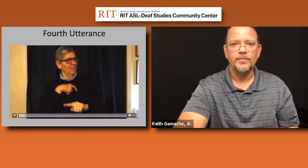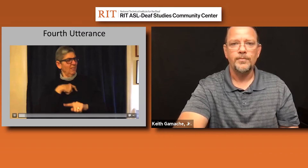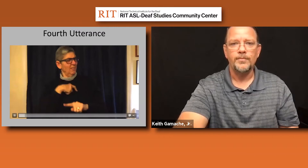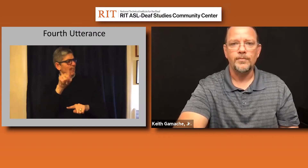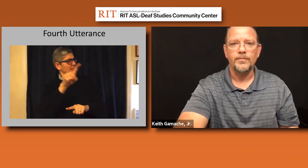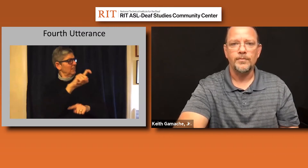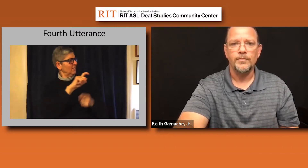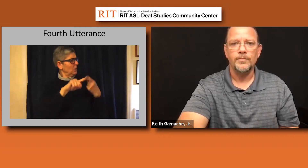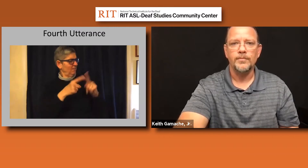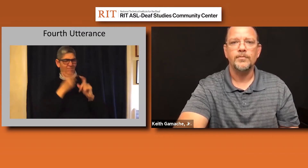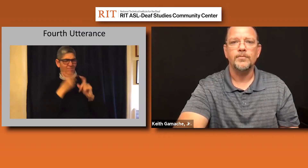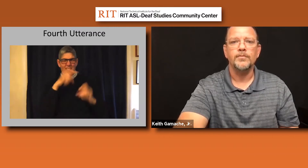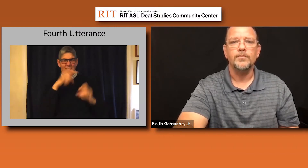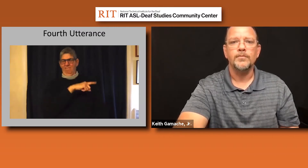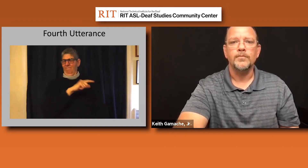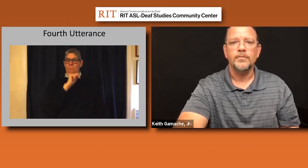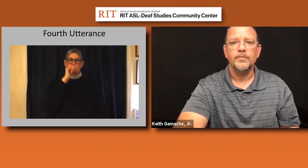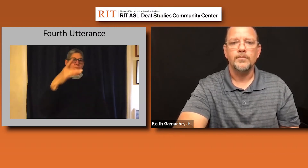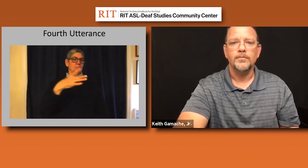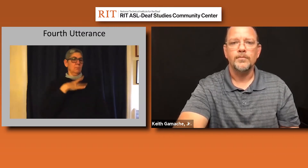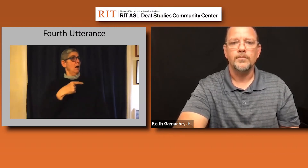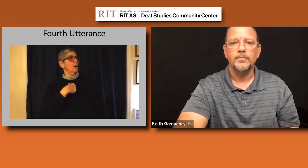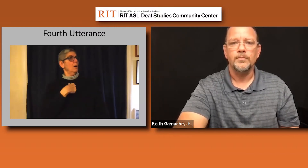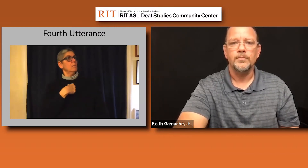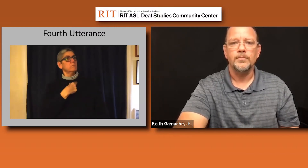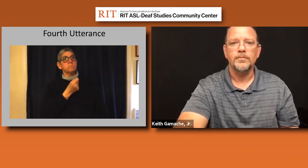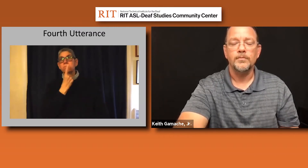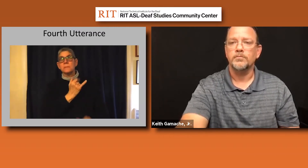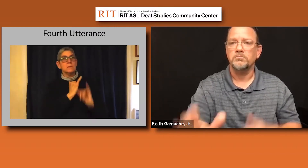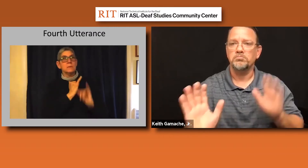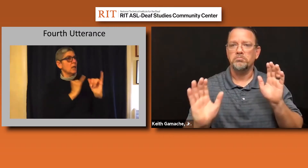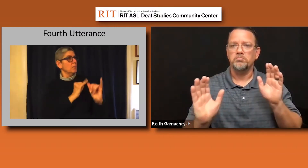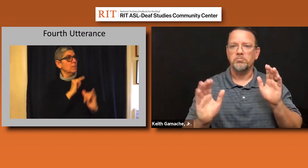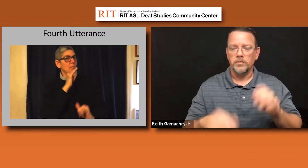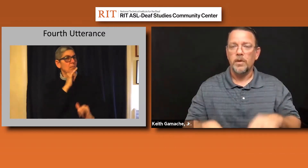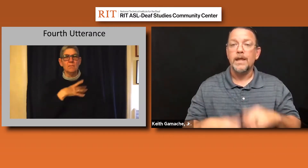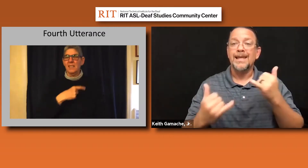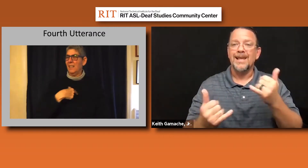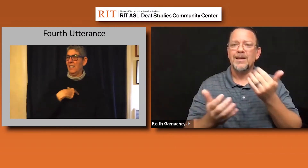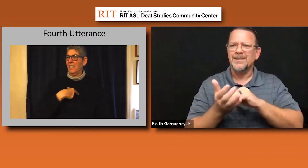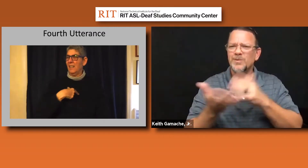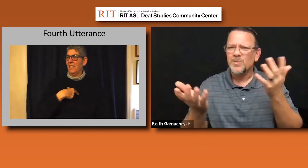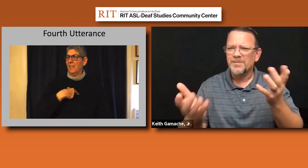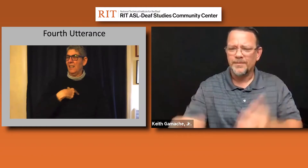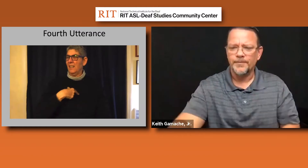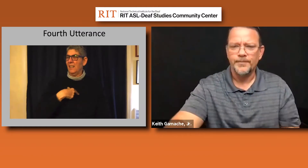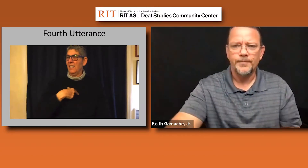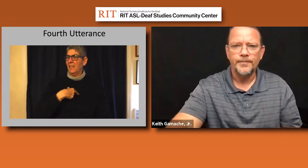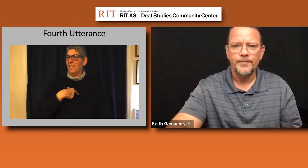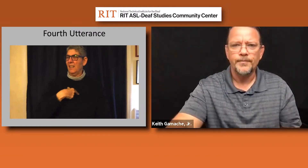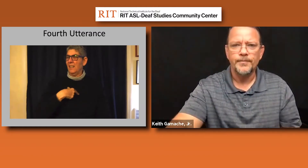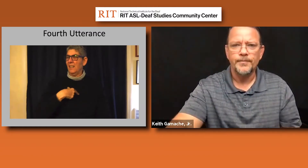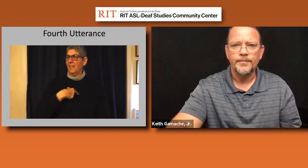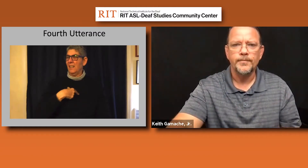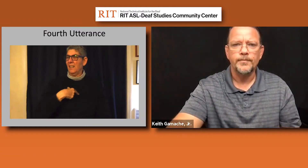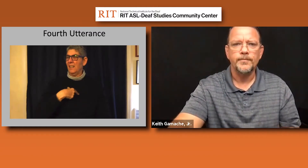So I asked around to friends, and they didn't like this idea. It's the same as what I'm thinking.